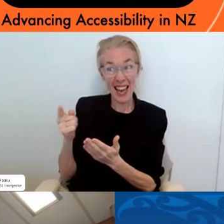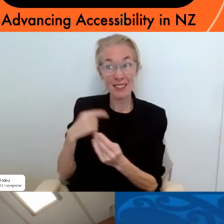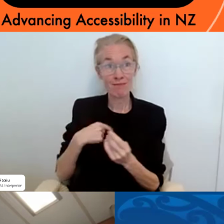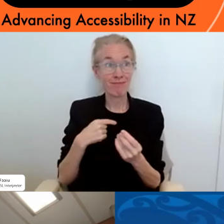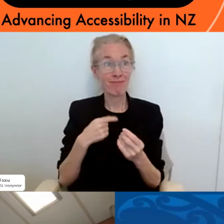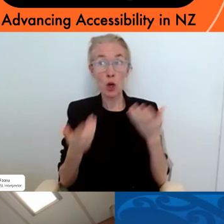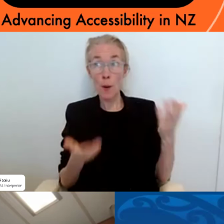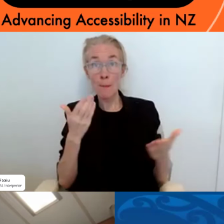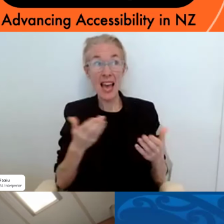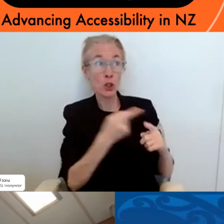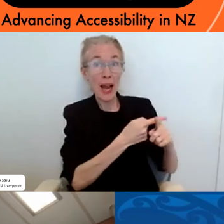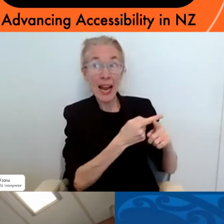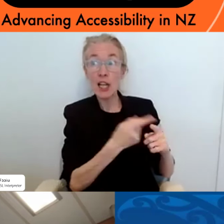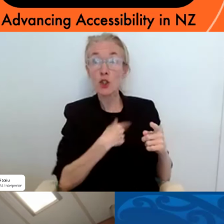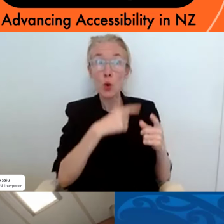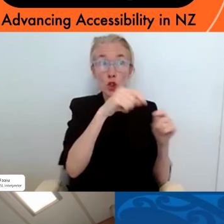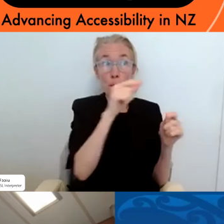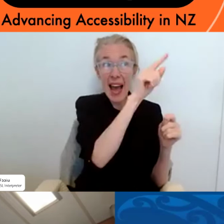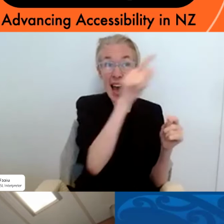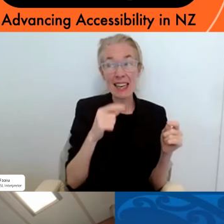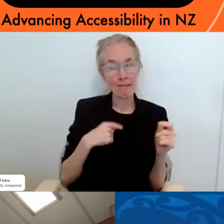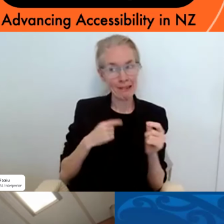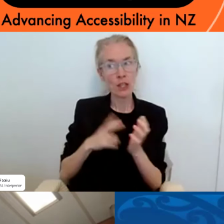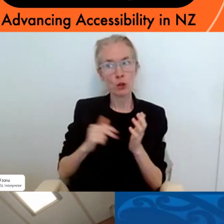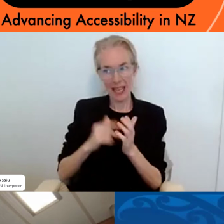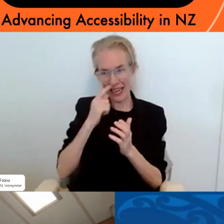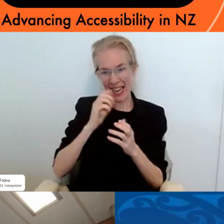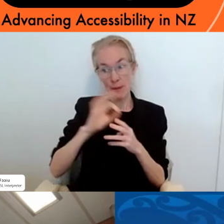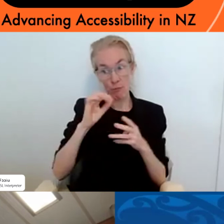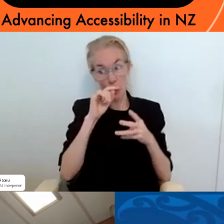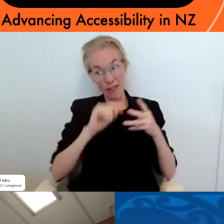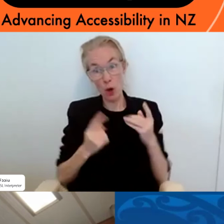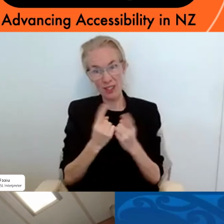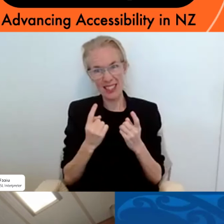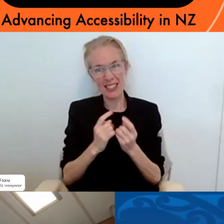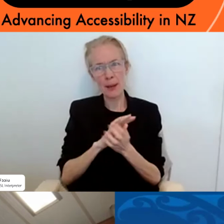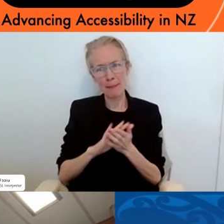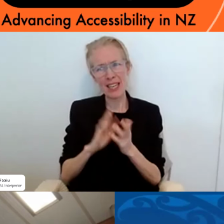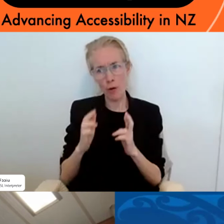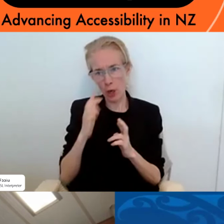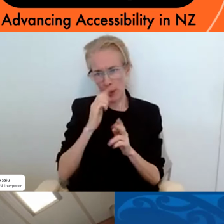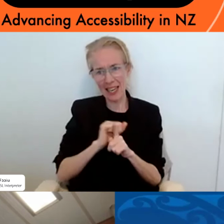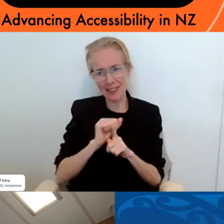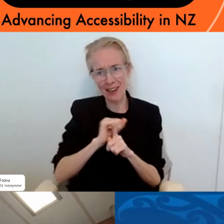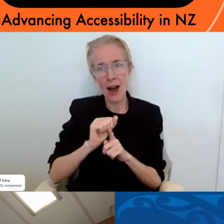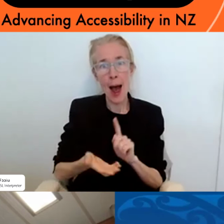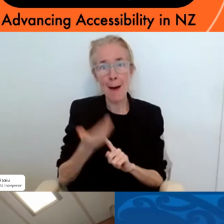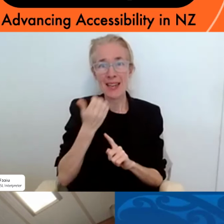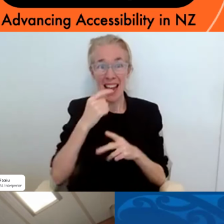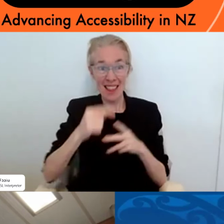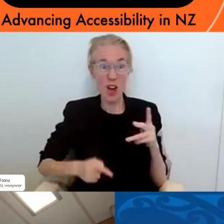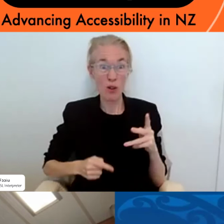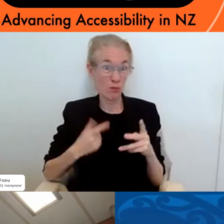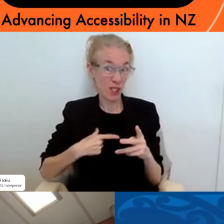improve here, here, here, so that we can update those standards. Because you're right, they are out of date, and they could do